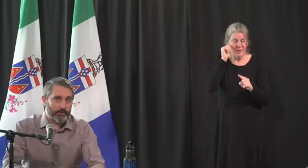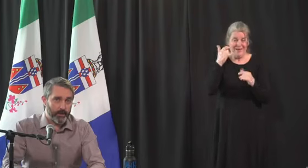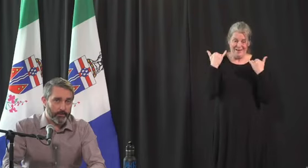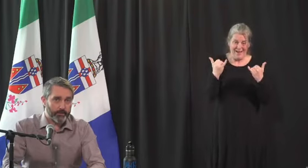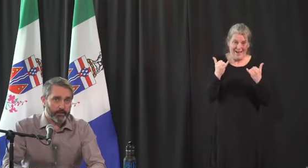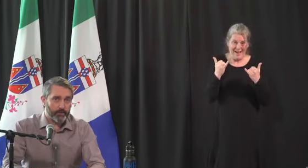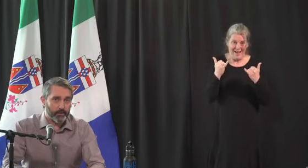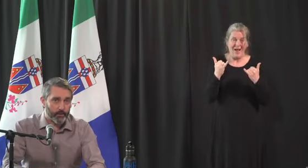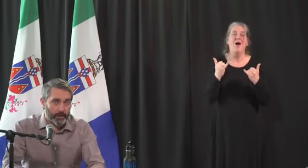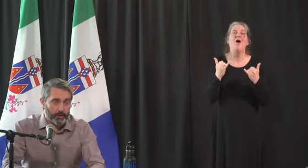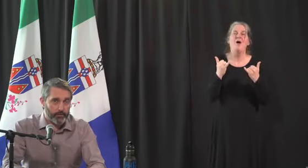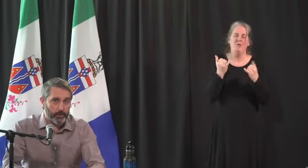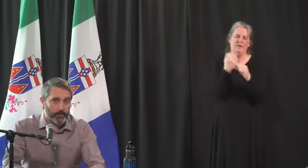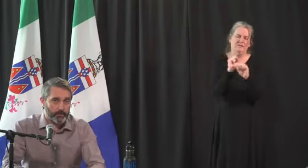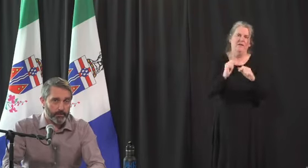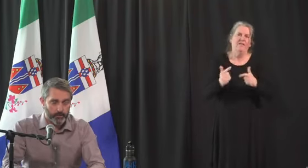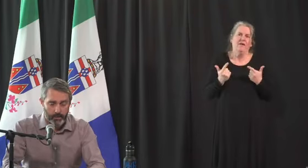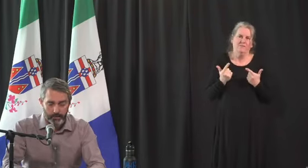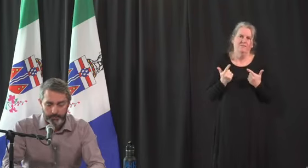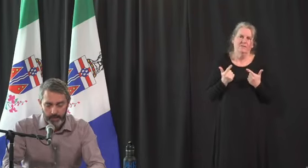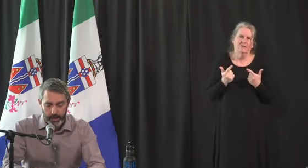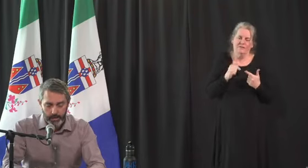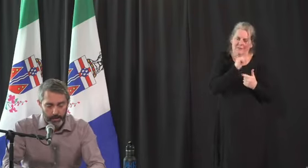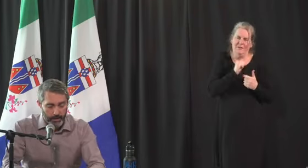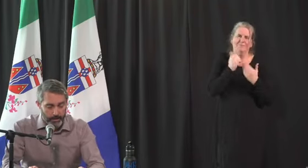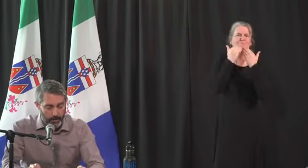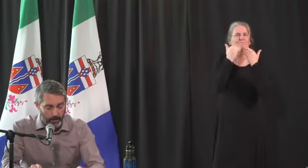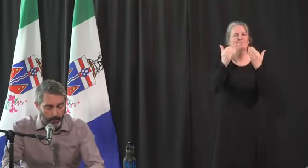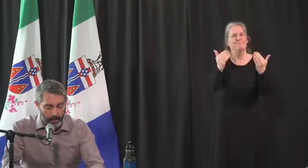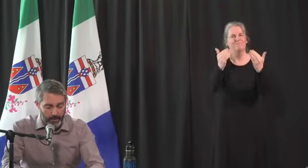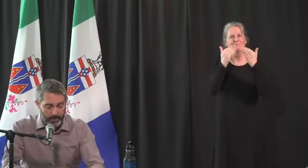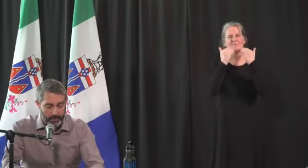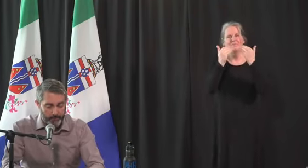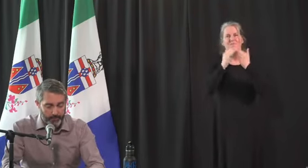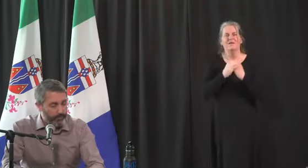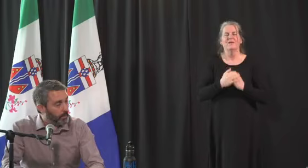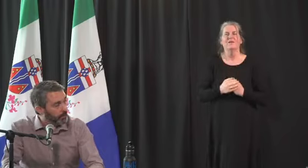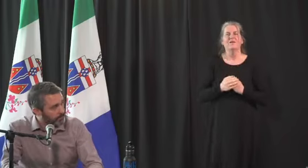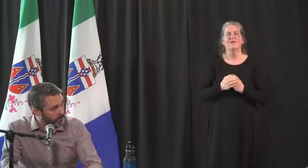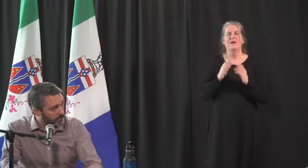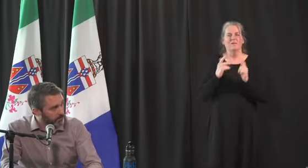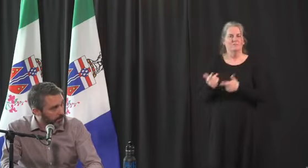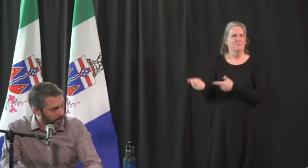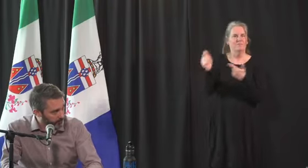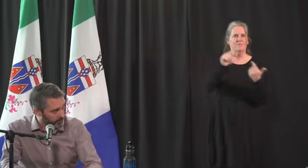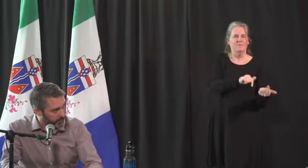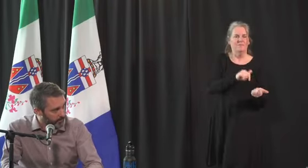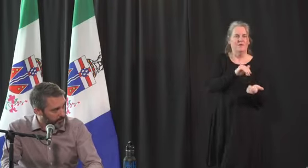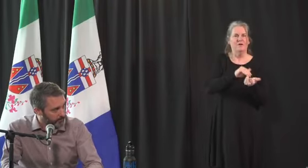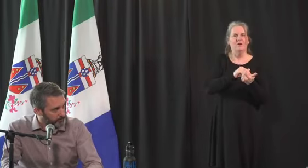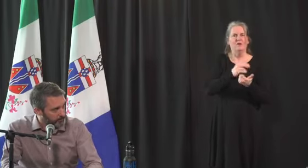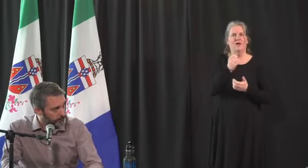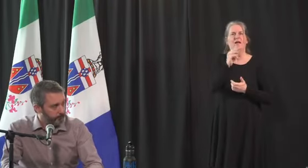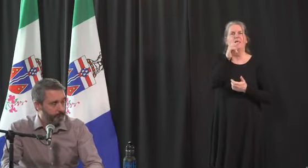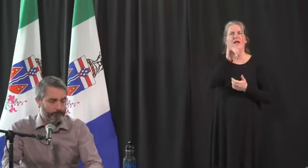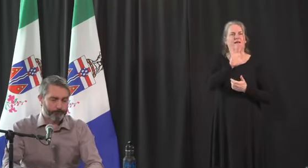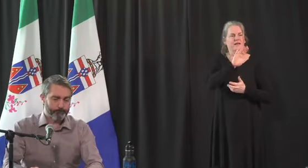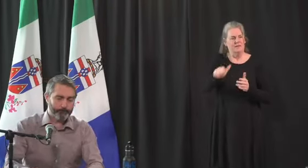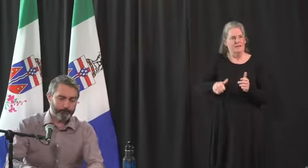ABSOLUTELY IS SAVING LIVES. THANK YOU VERY MUCH YUKONERS FOR THAT. I WILL PASS IT OFF TO DR. HANLEY NOW FOR HIS UPDATE.